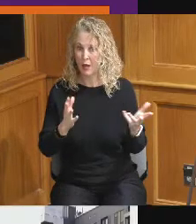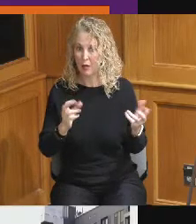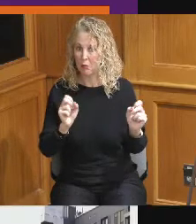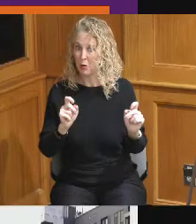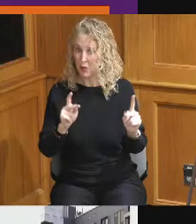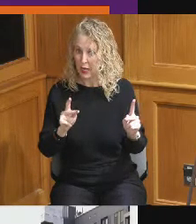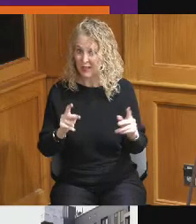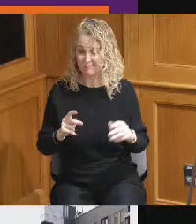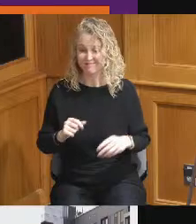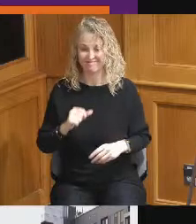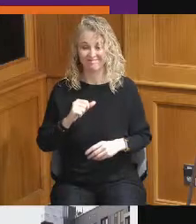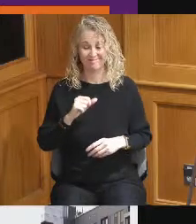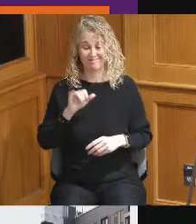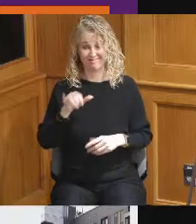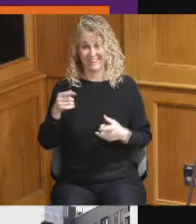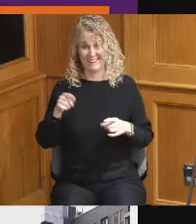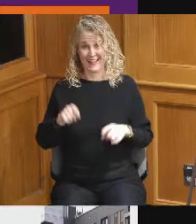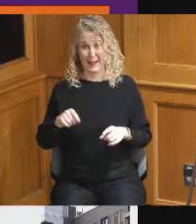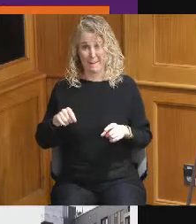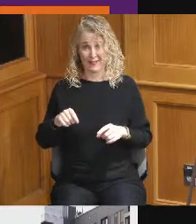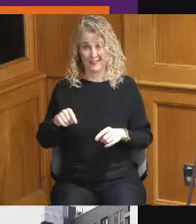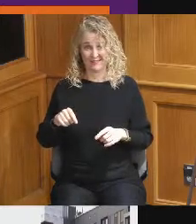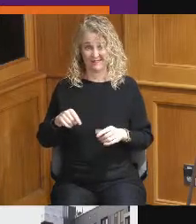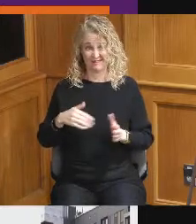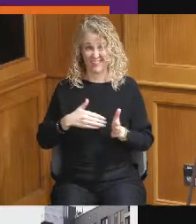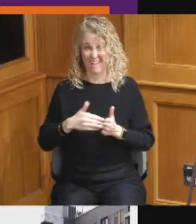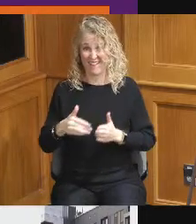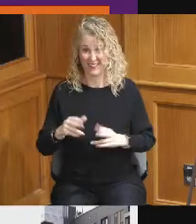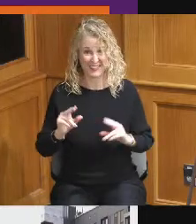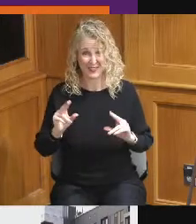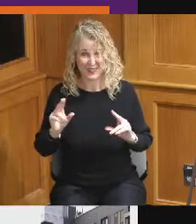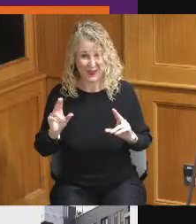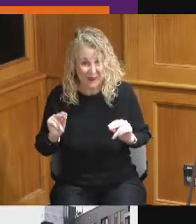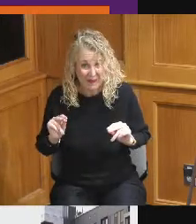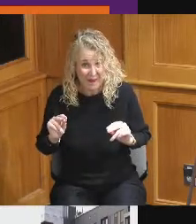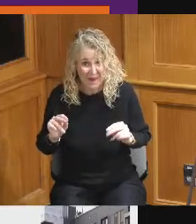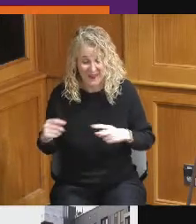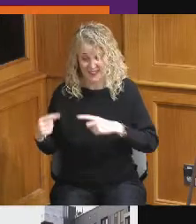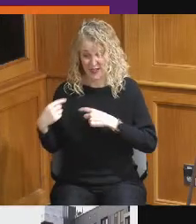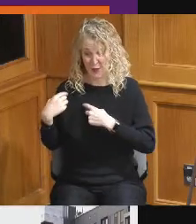always get that type of you know simple approval but that's what that's what and I say we all of